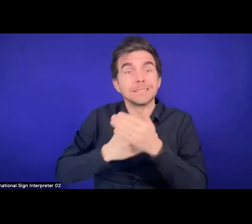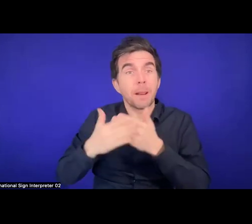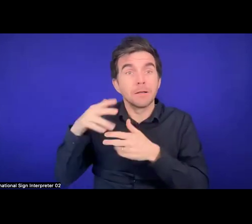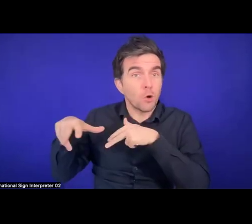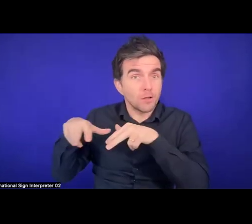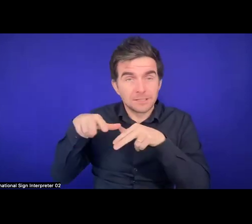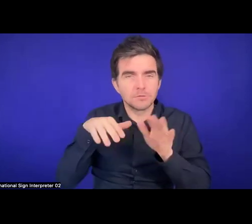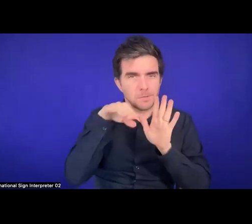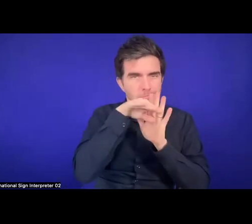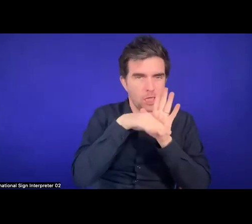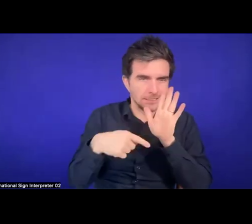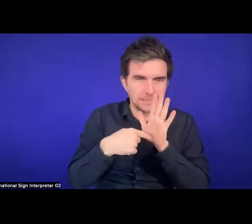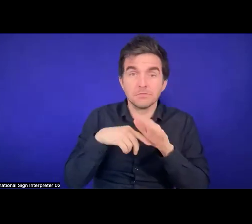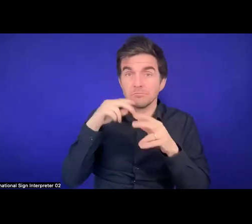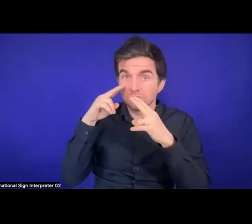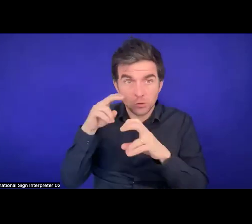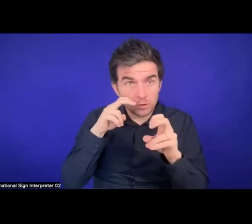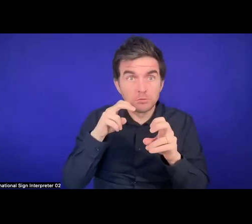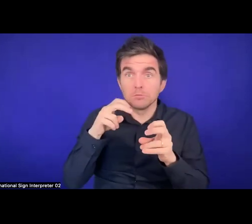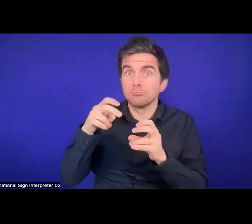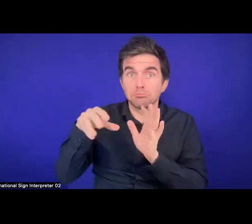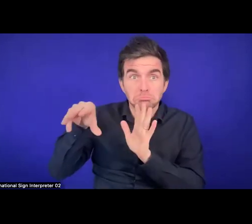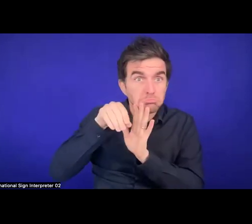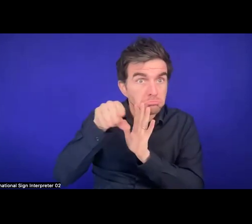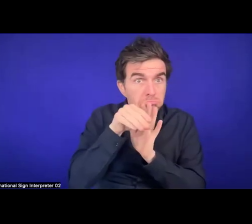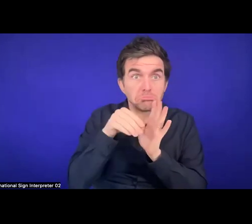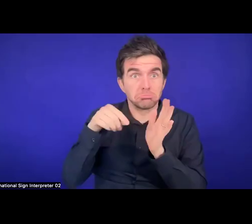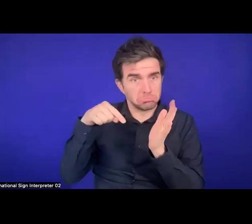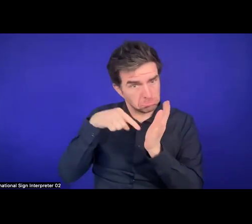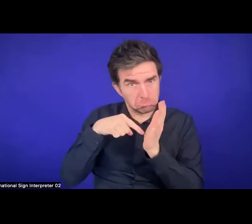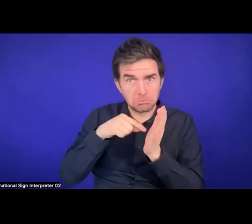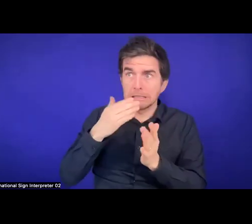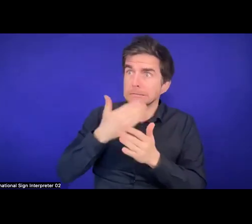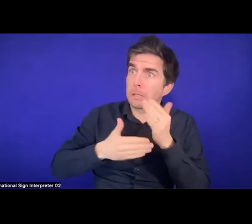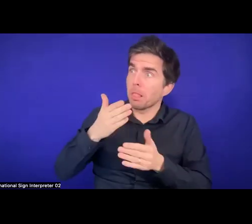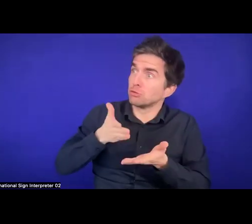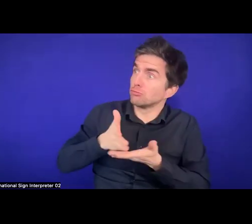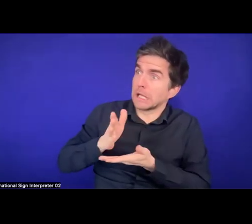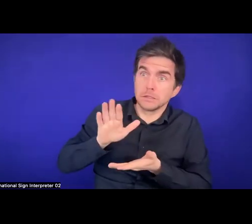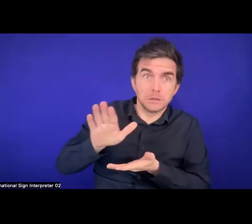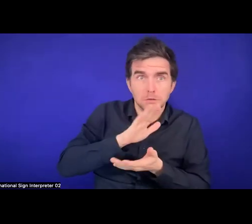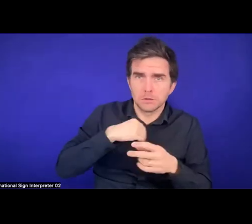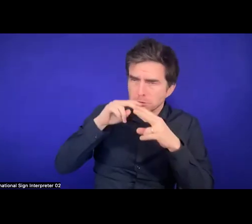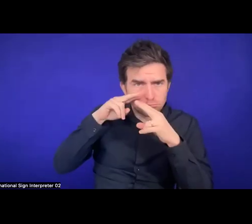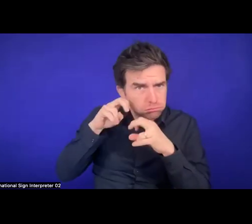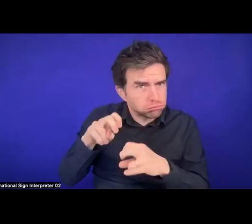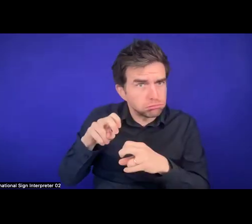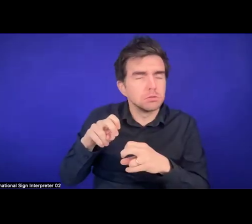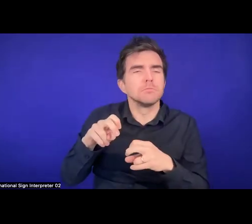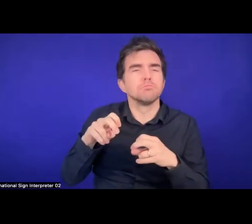indicators, provide training and advanced education, and policy advice on disability